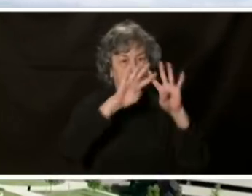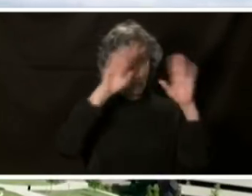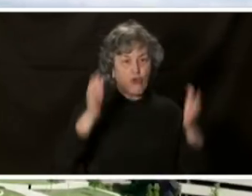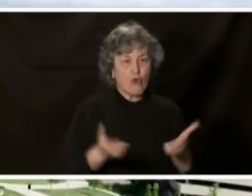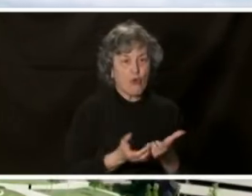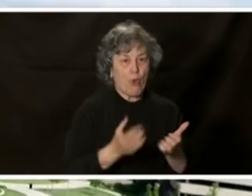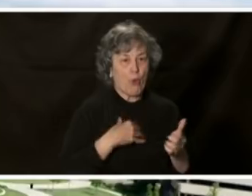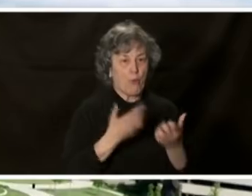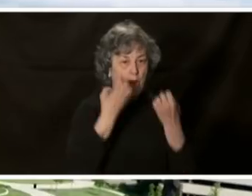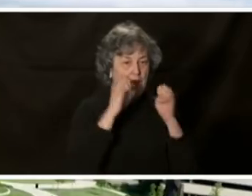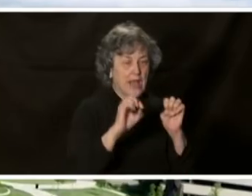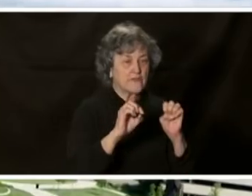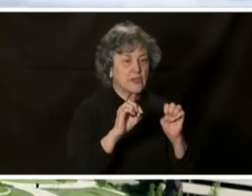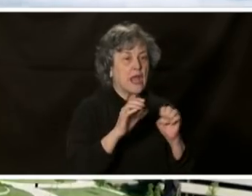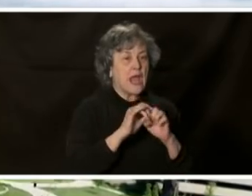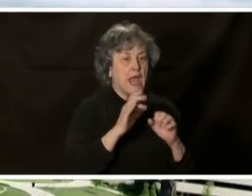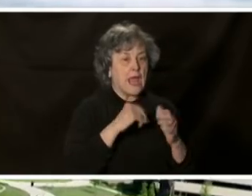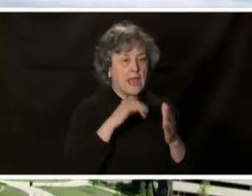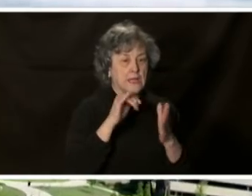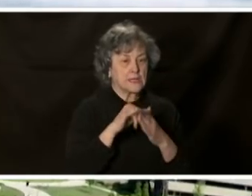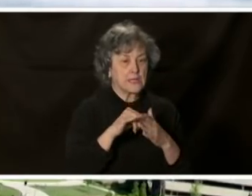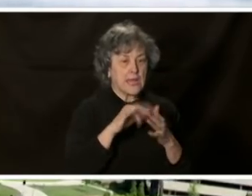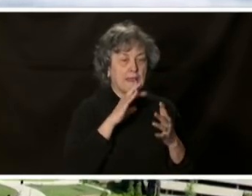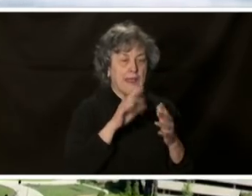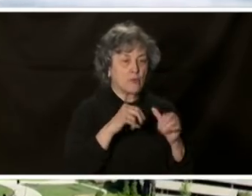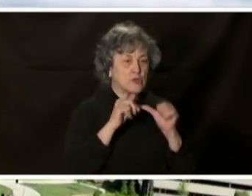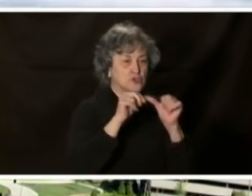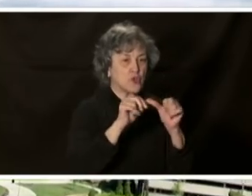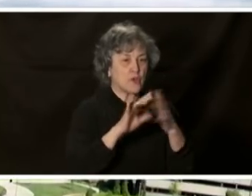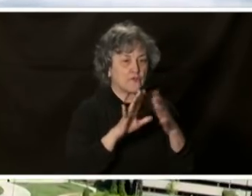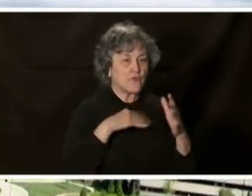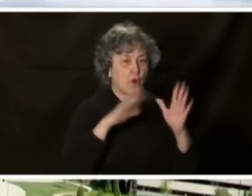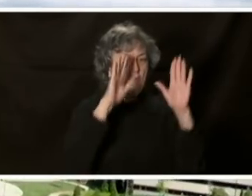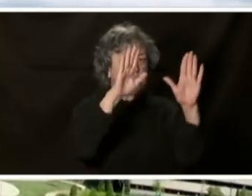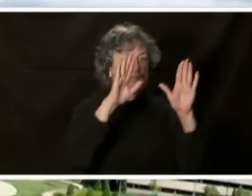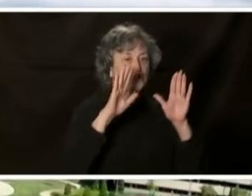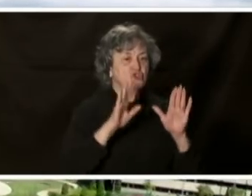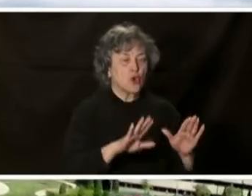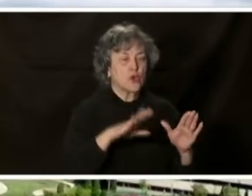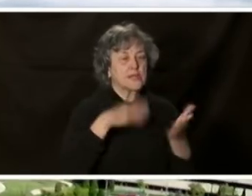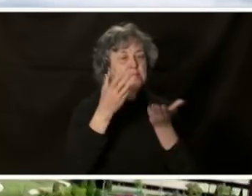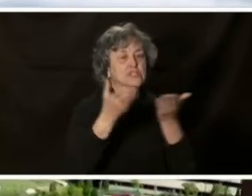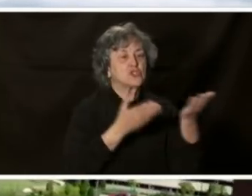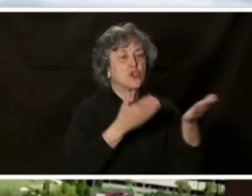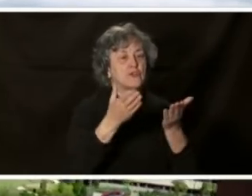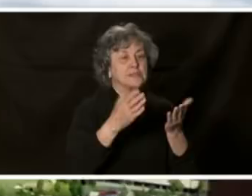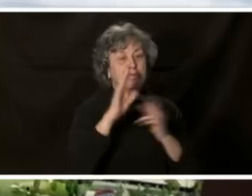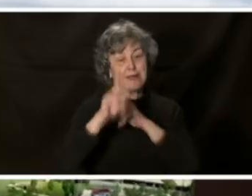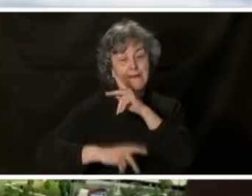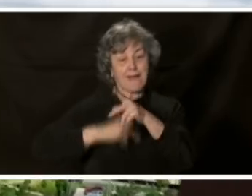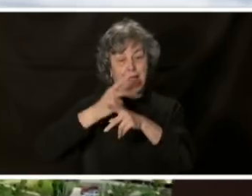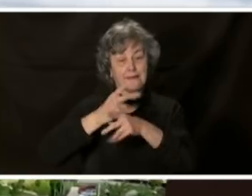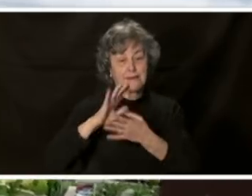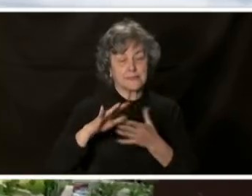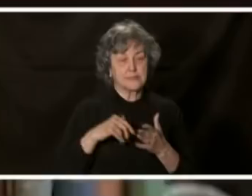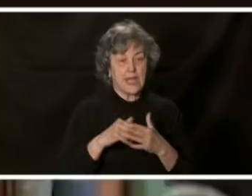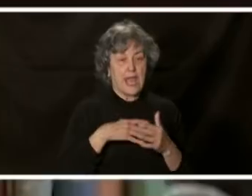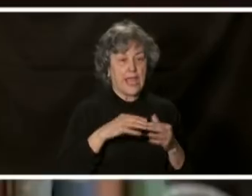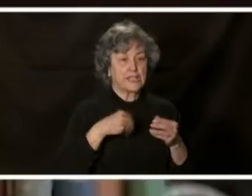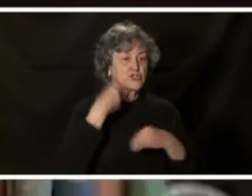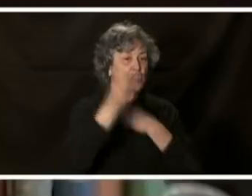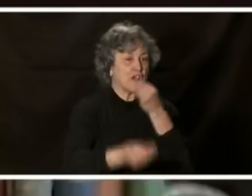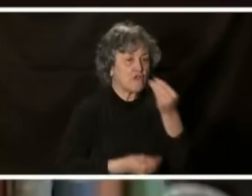AND WE ARE INSPIRED DAILY BY INSTANCES OF EXTRAORDINARY SERVICE, KINDNESS AND GENEROSITY.